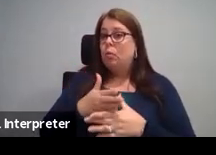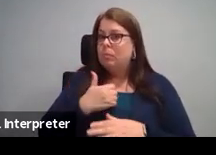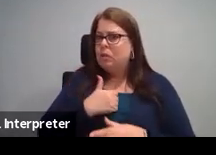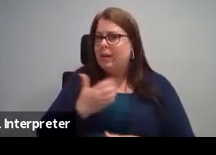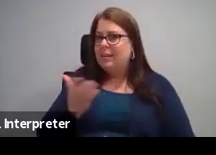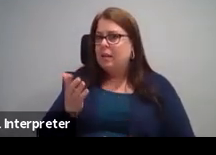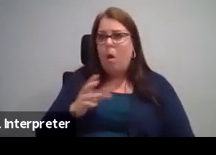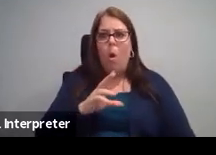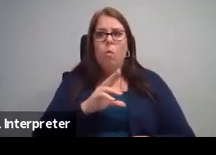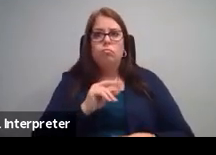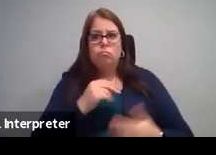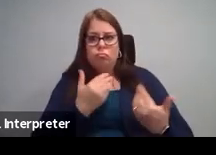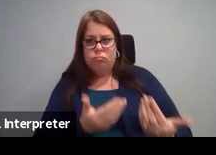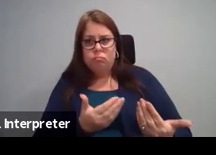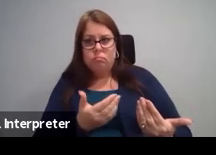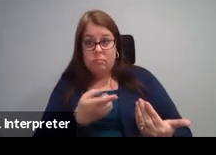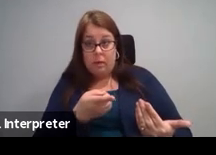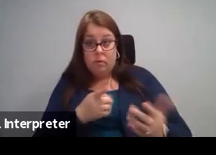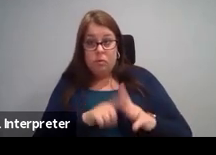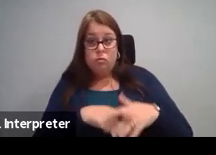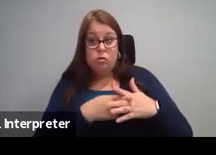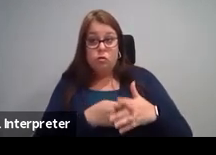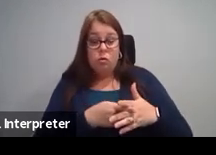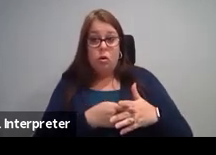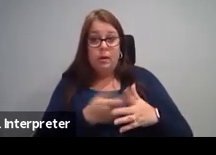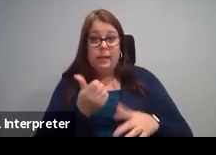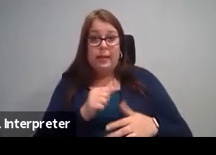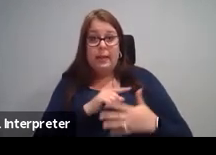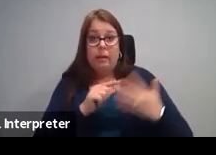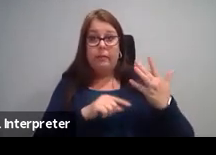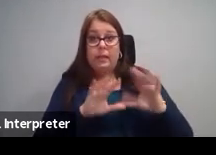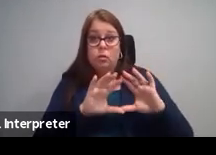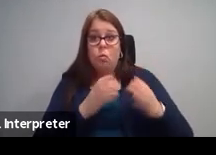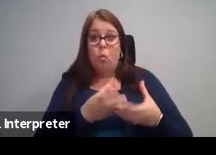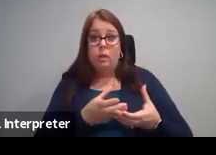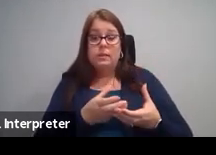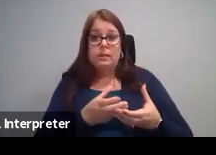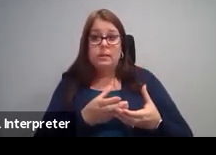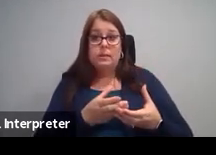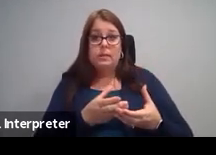Allison frenzel: Oh no, I just asked if you guys have actually begun implementation of any of these courses. I know you're kind of building the planet that flies like we all are.